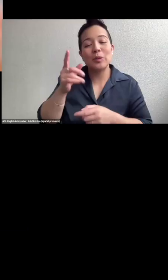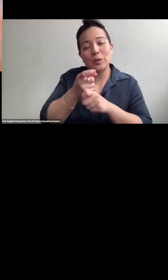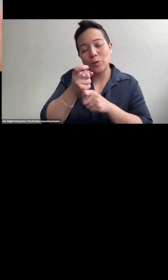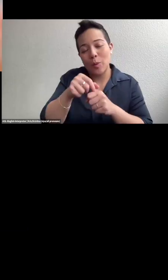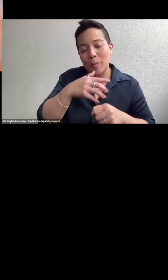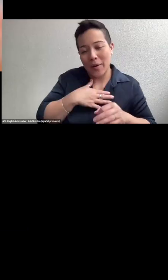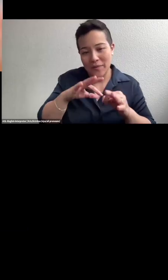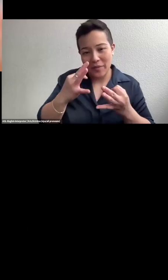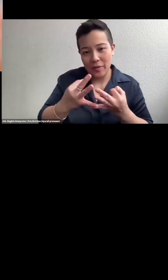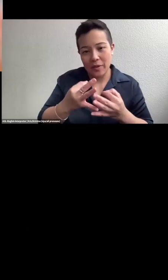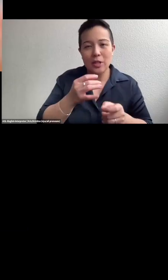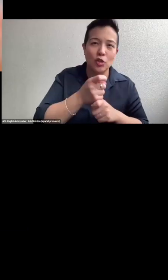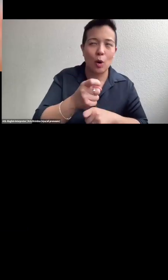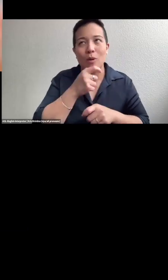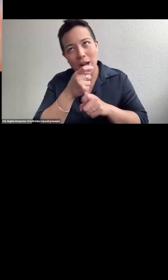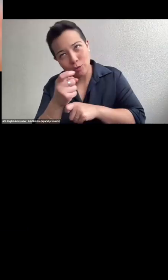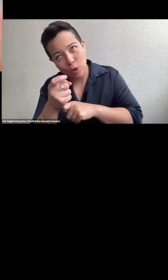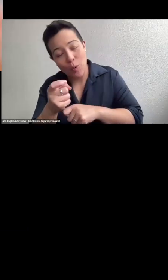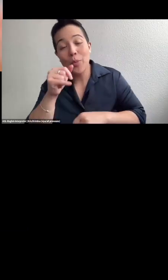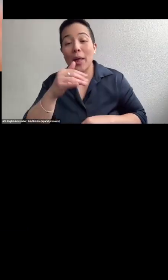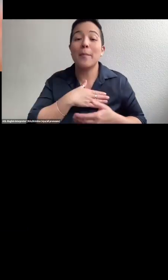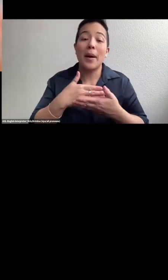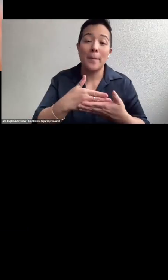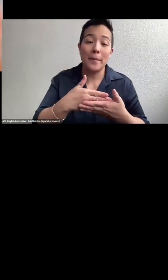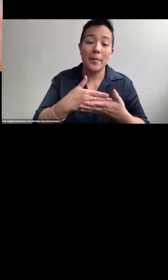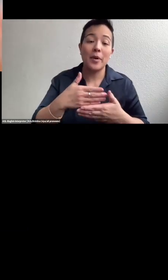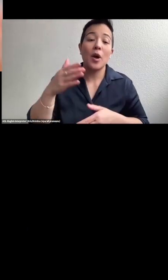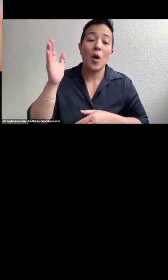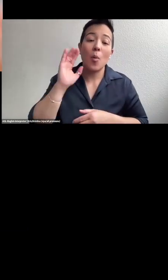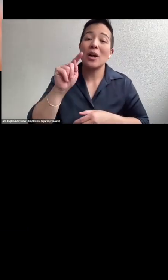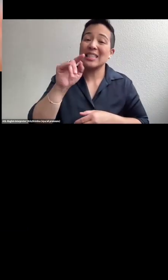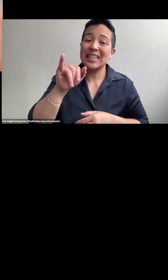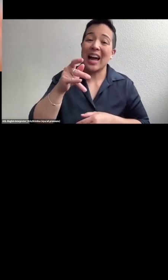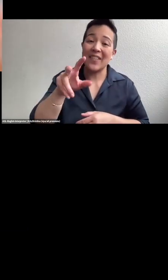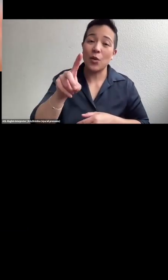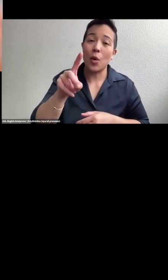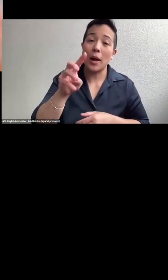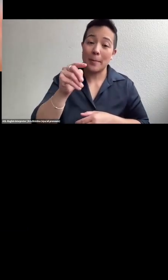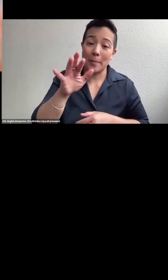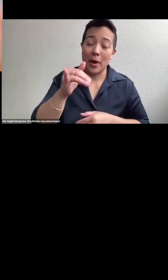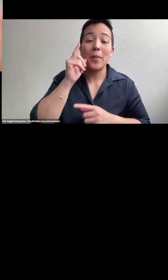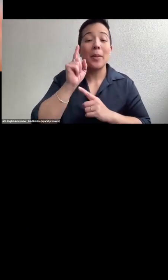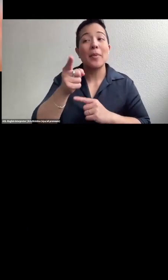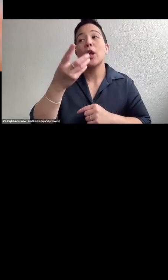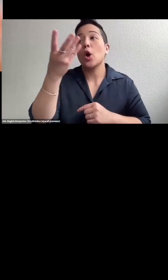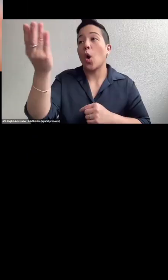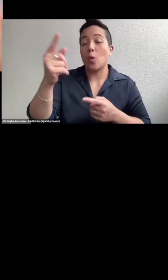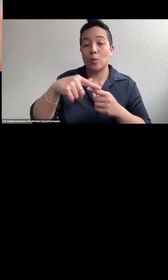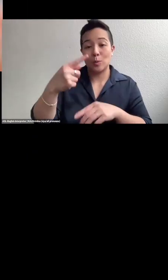joke, not joke, that my baby was typhoid Mary because like, the minute they go to daycare they bring every